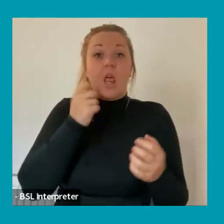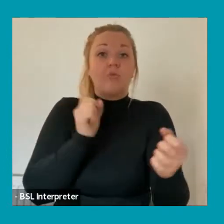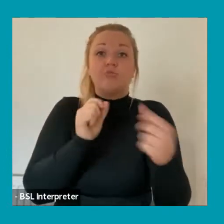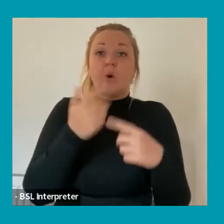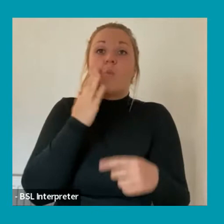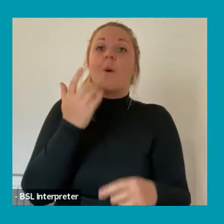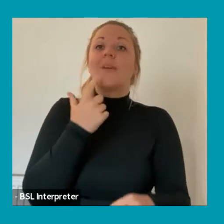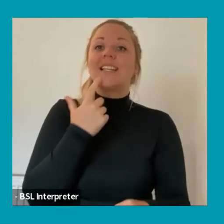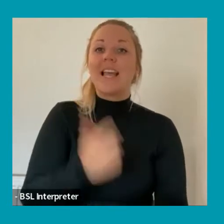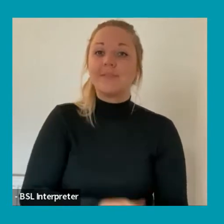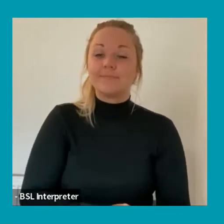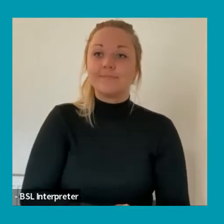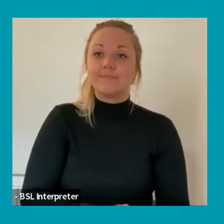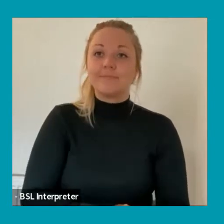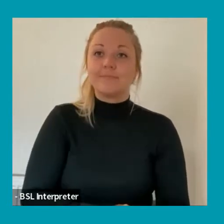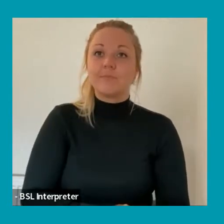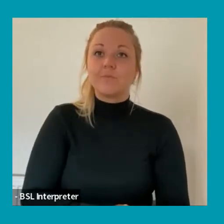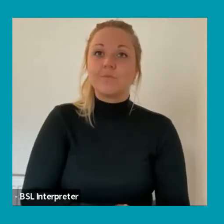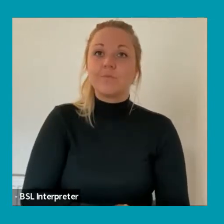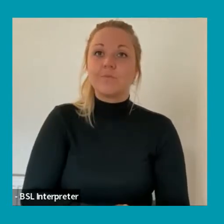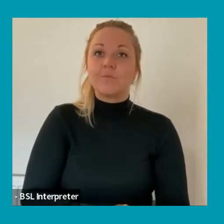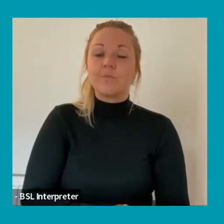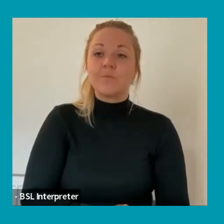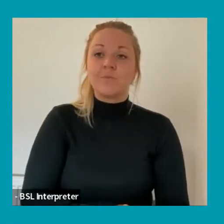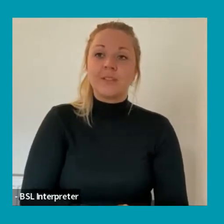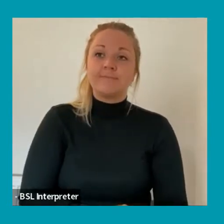I think this, you know this whole